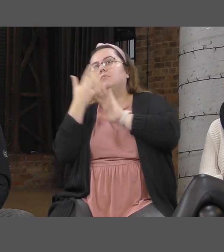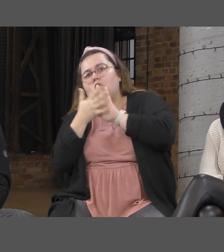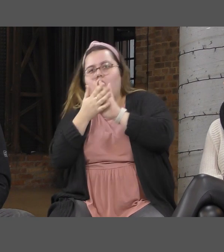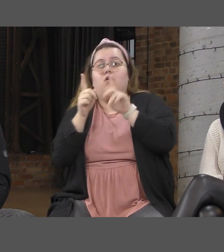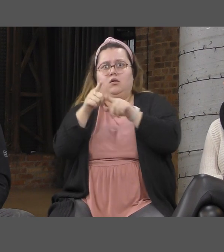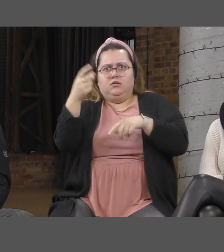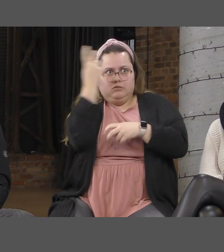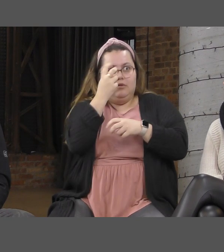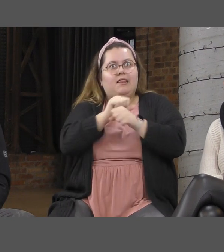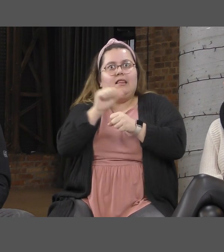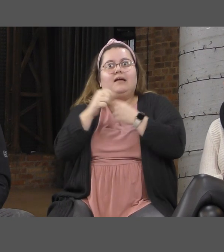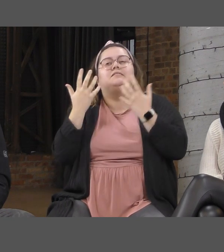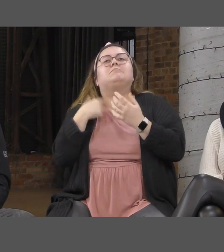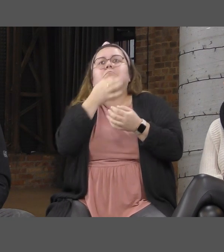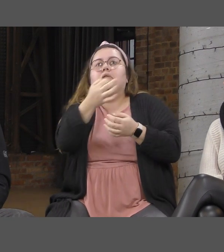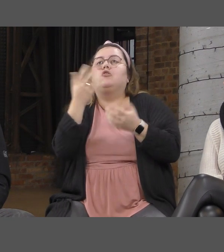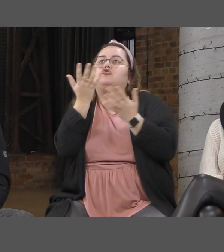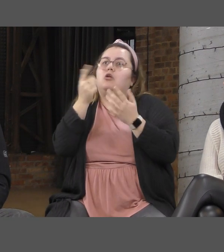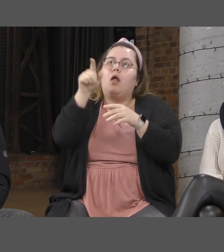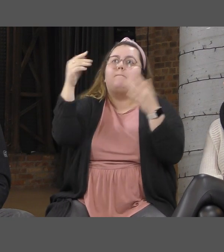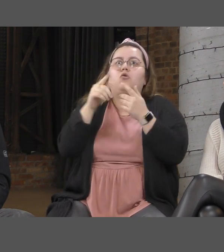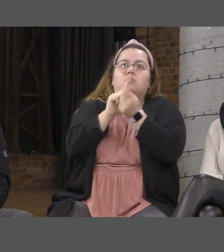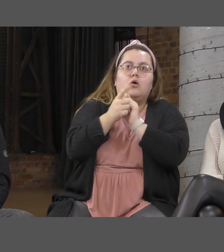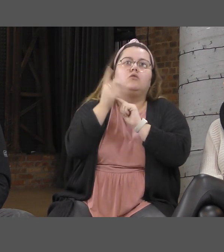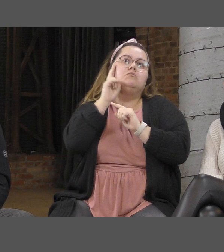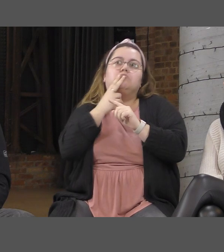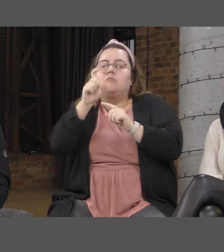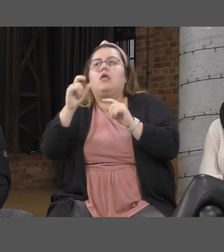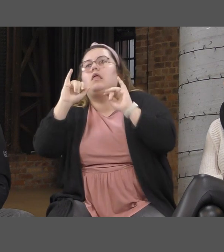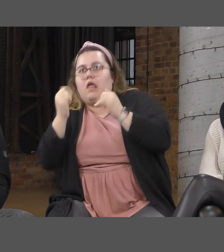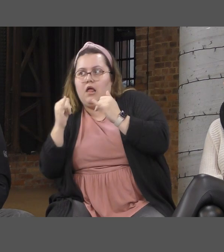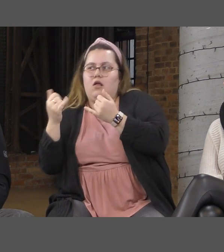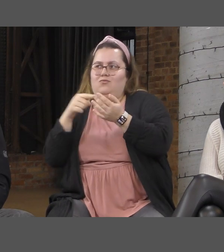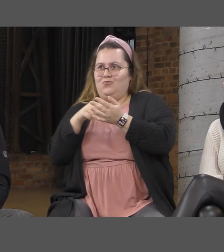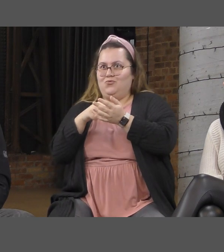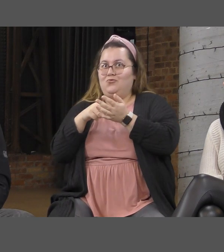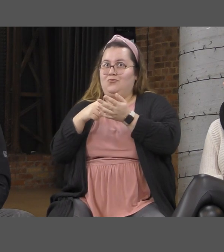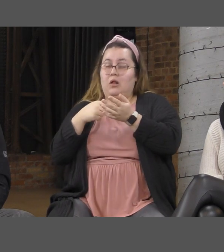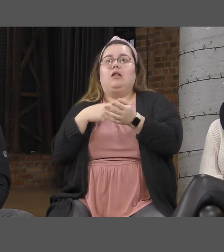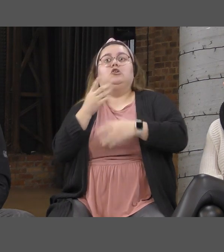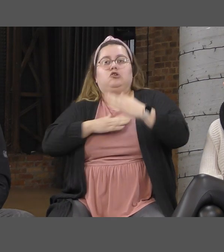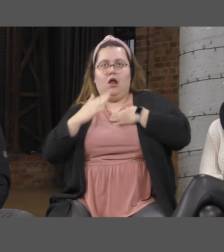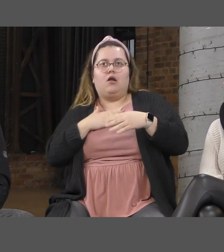I talk about the subject of sign language, they also ask where to meet.